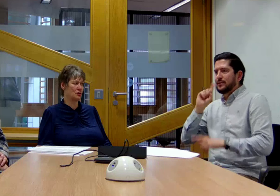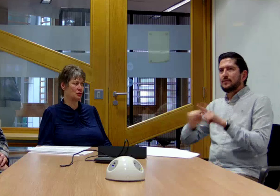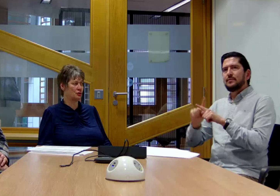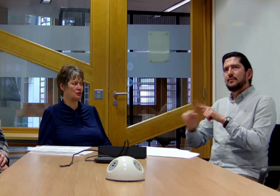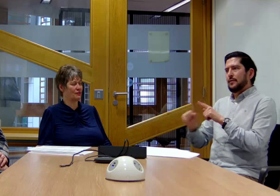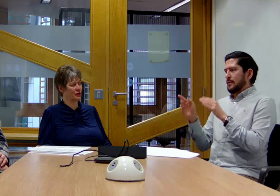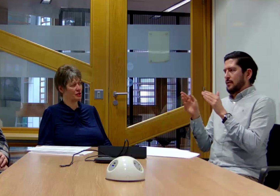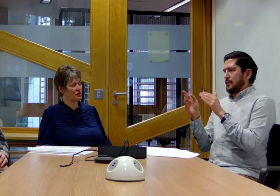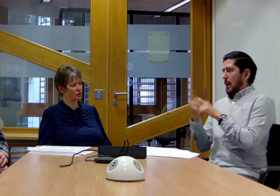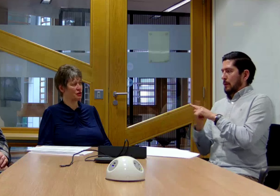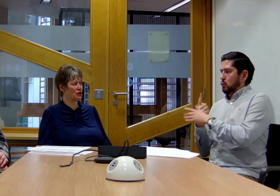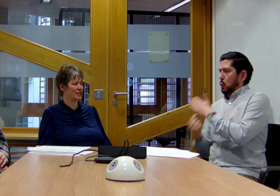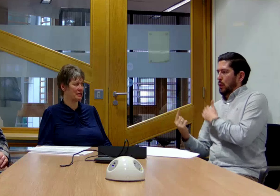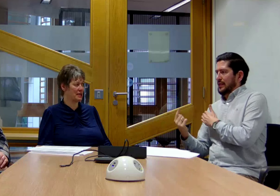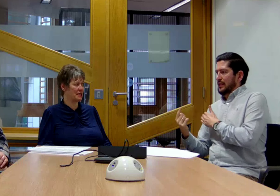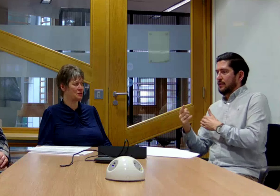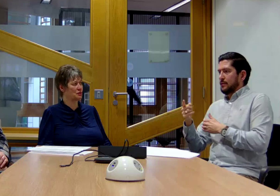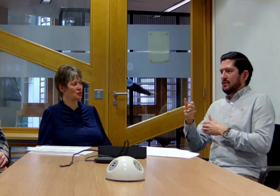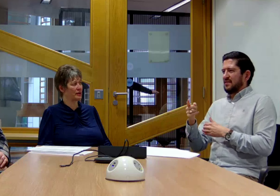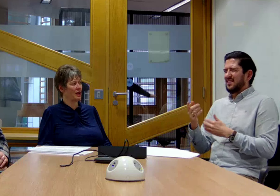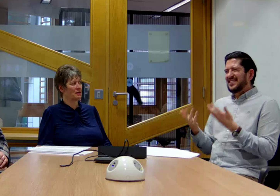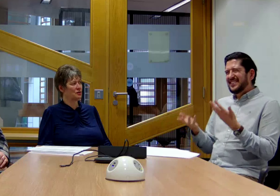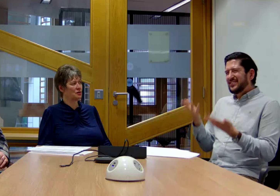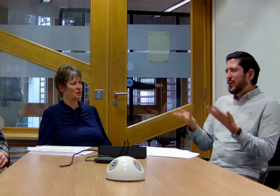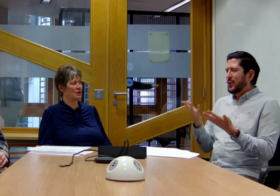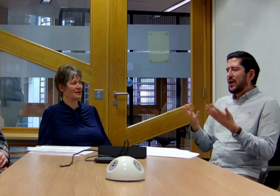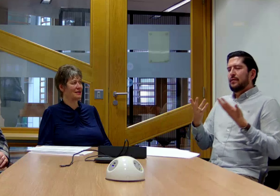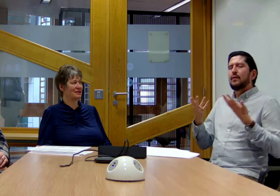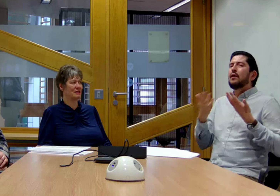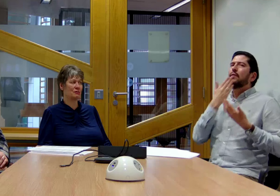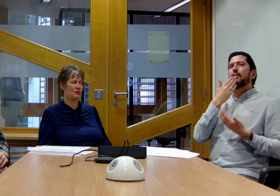the emphasis would be put on the oral approach. You've got to use your phonic ears and put